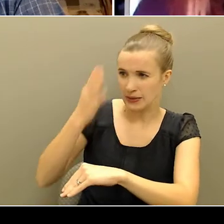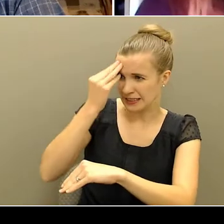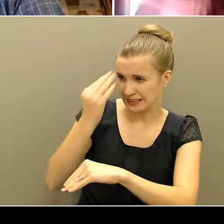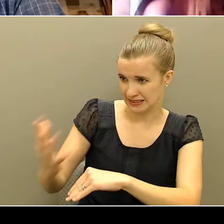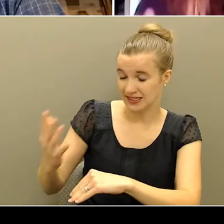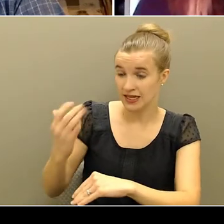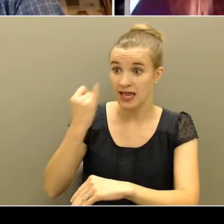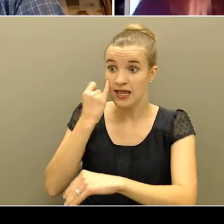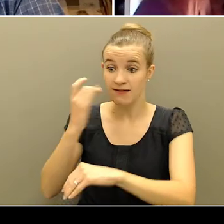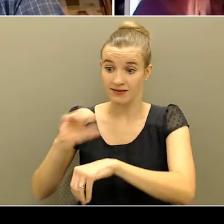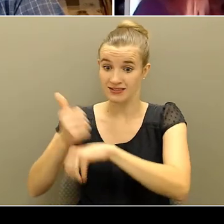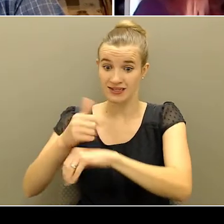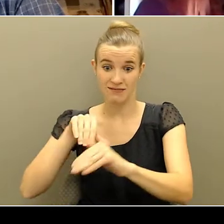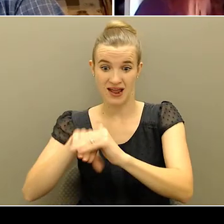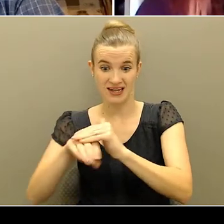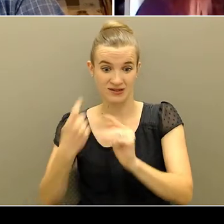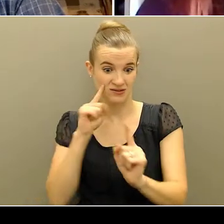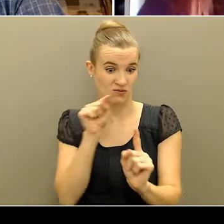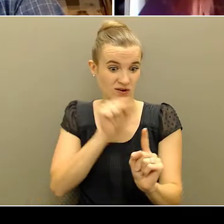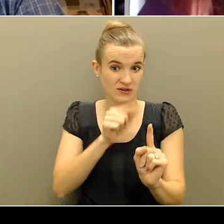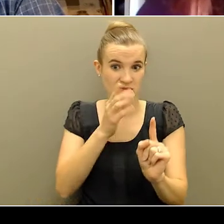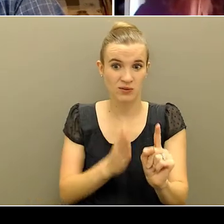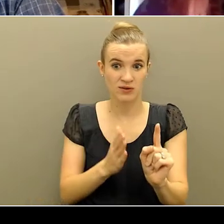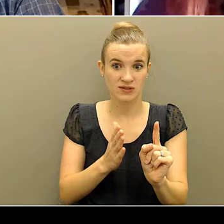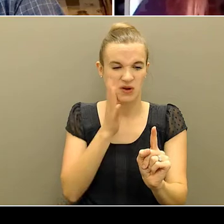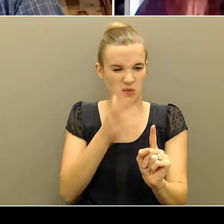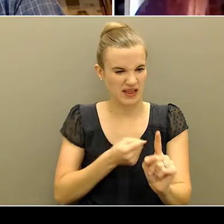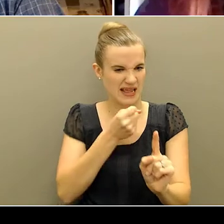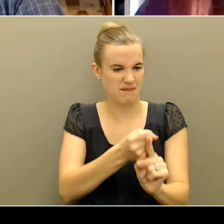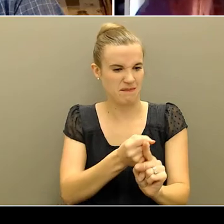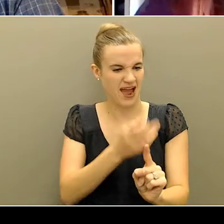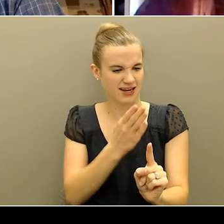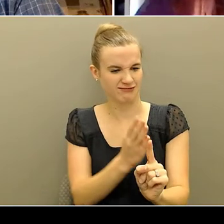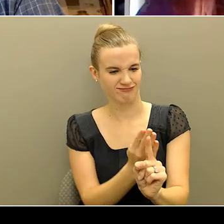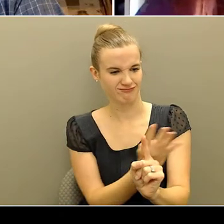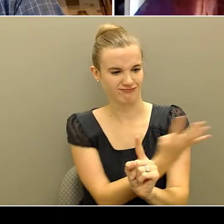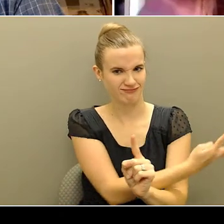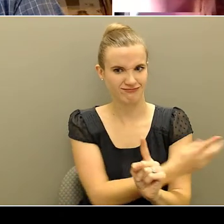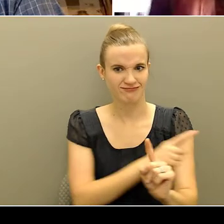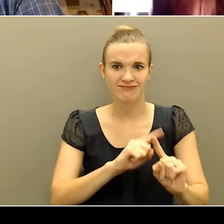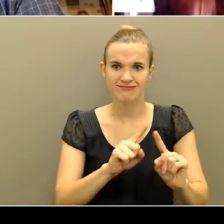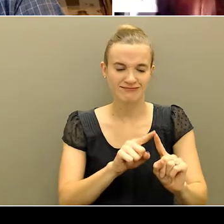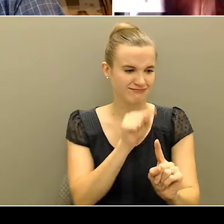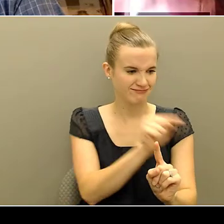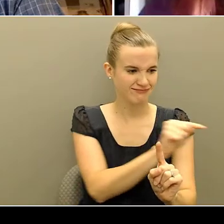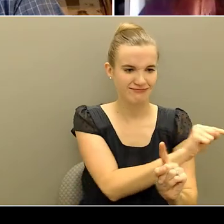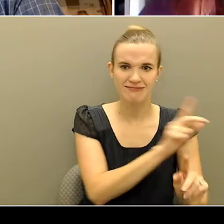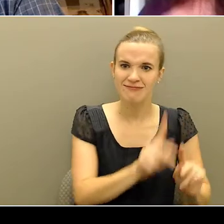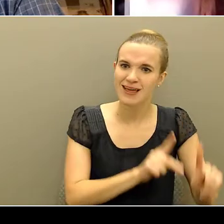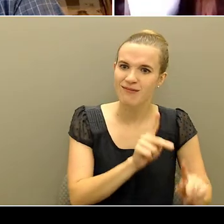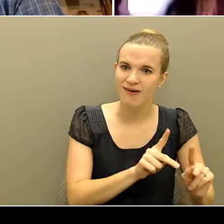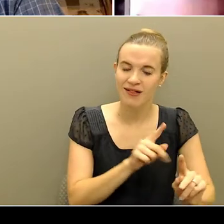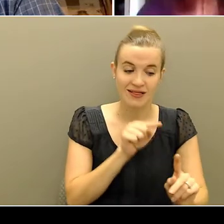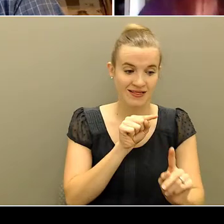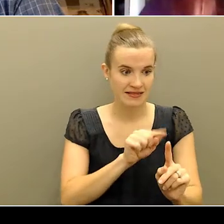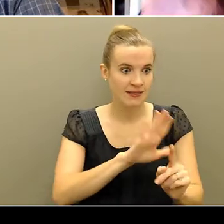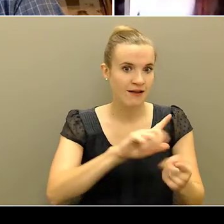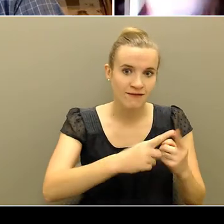opens up to the world of, you know, inclusiveness where, you know, I can throw out all these numbers about you know, how many people in the United